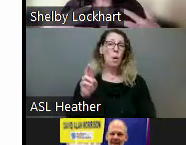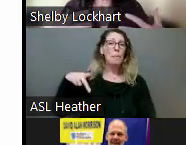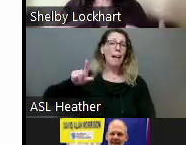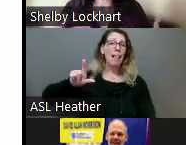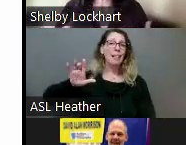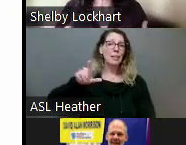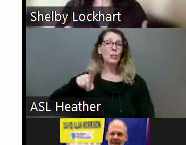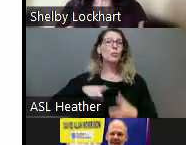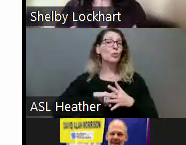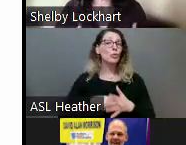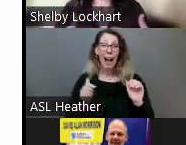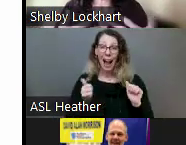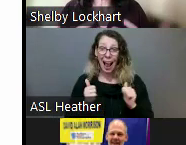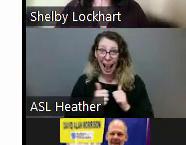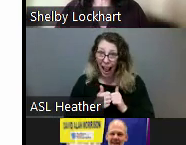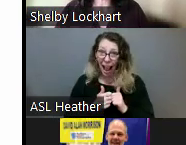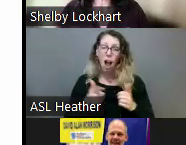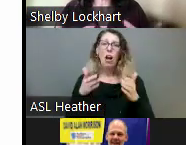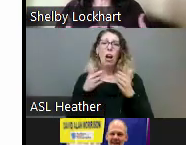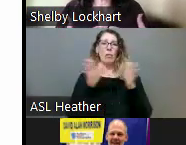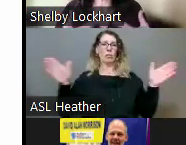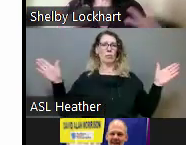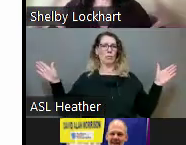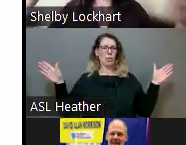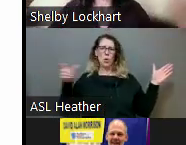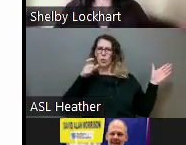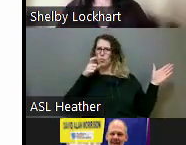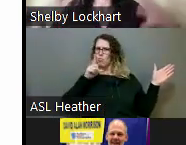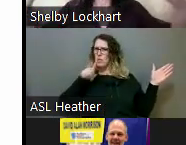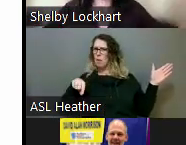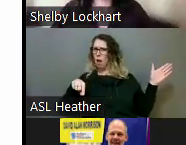start by really zooming out and going who's responding? Who's not collectively in our